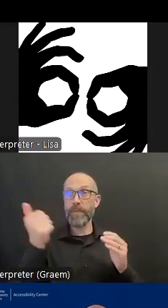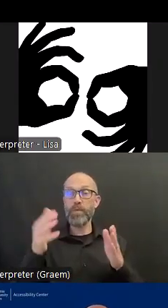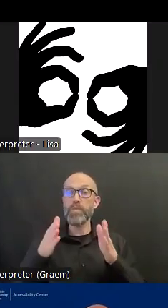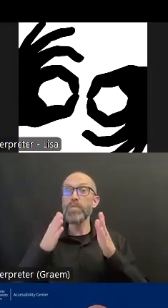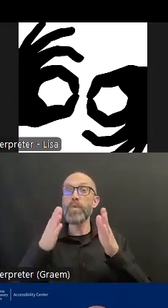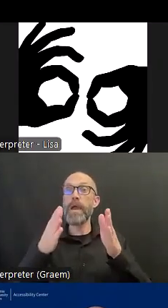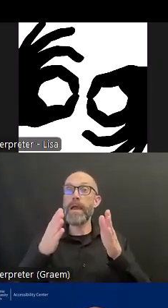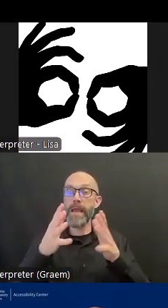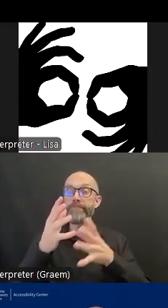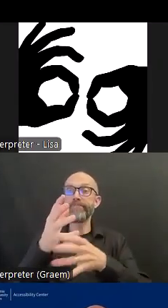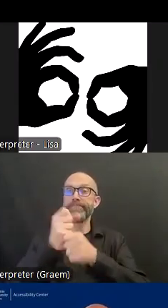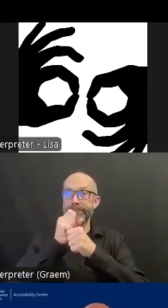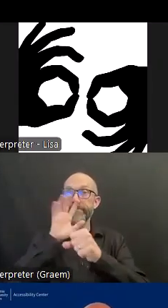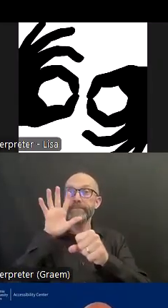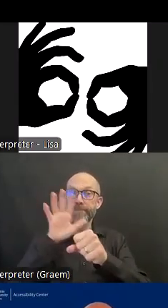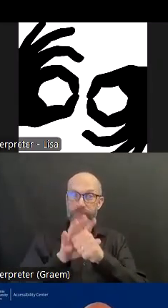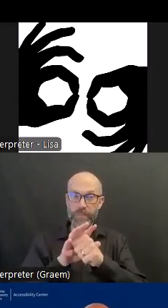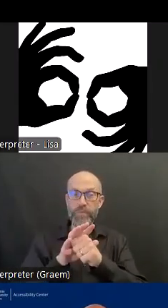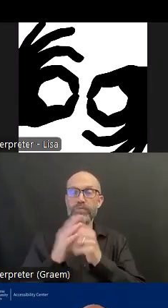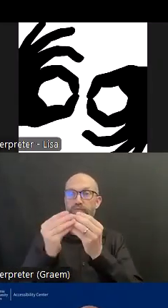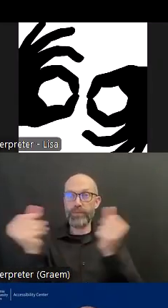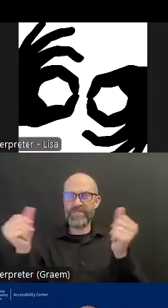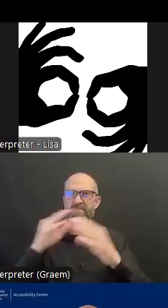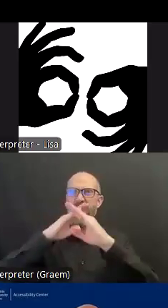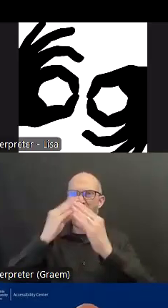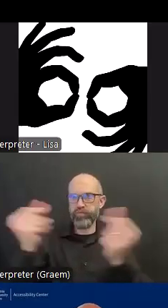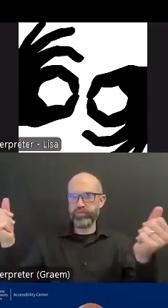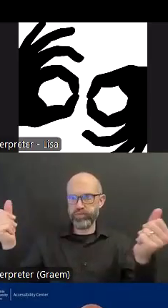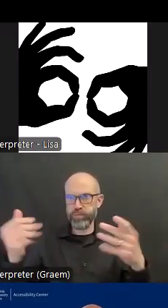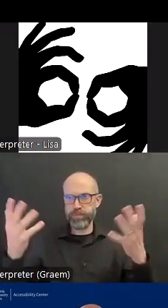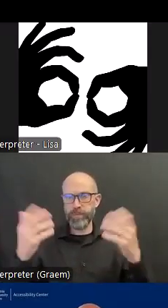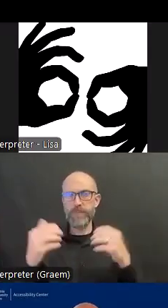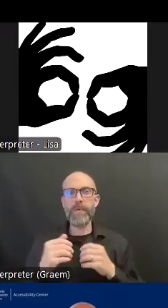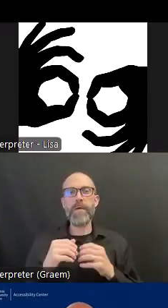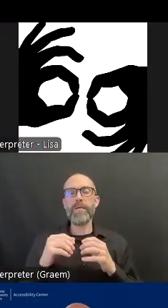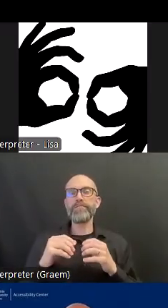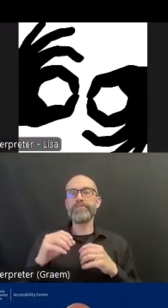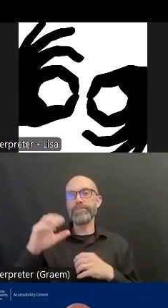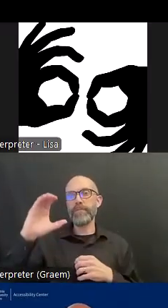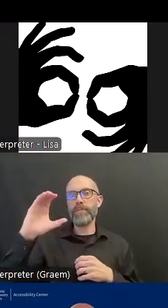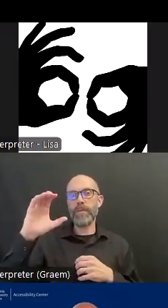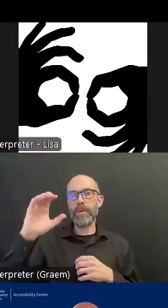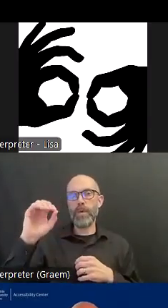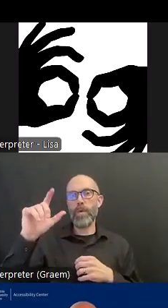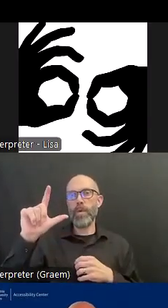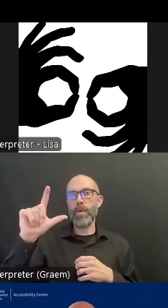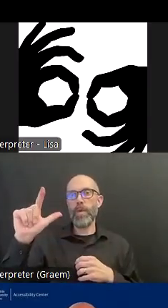as obtaining the commitment to remediate barriers, is having a collaborative, non-adversarial relationship